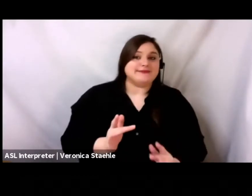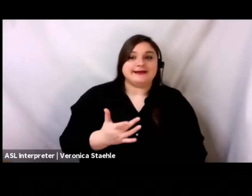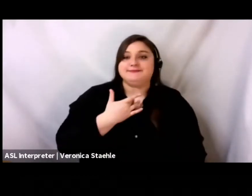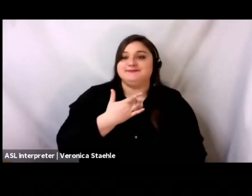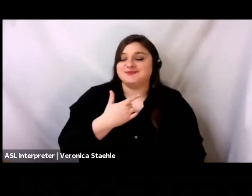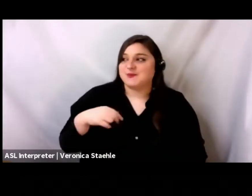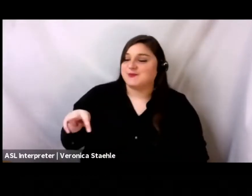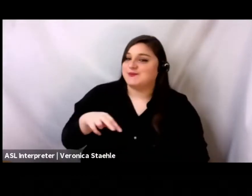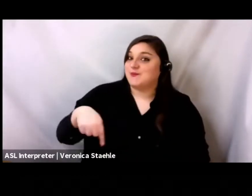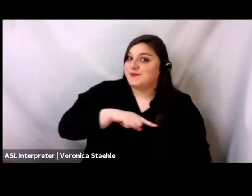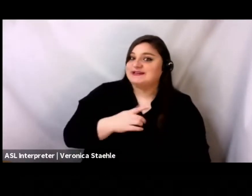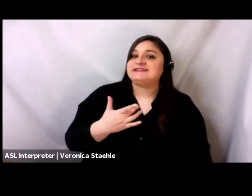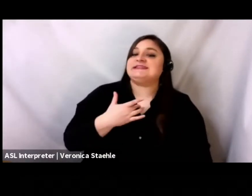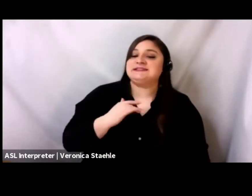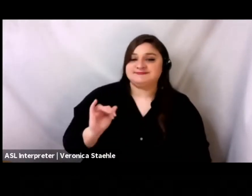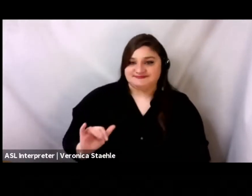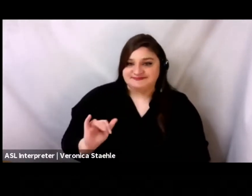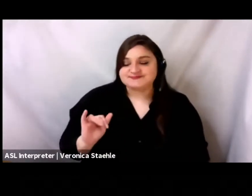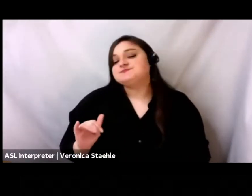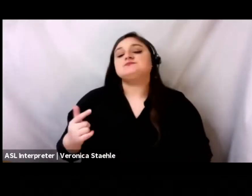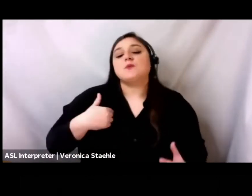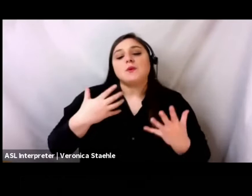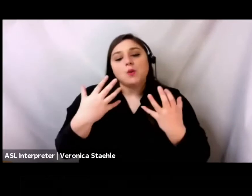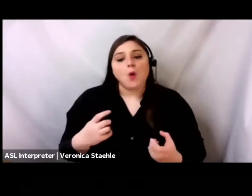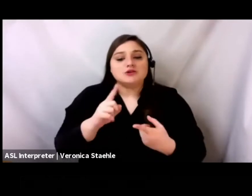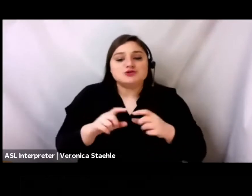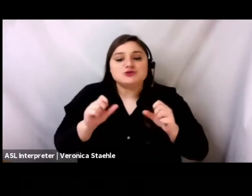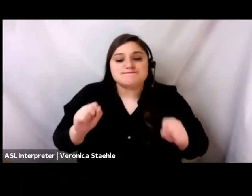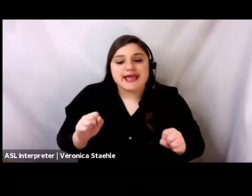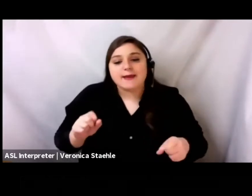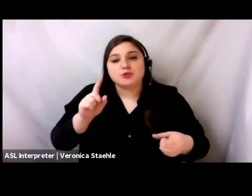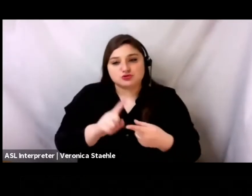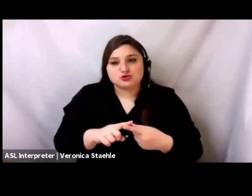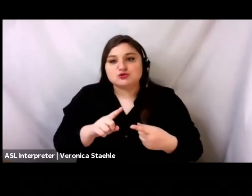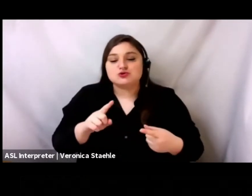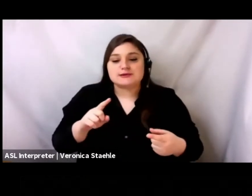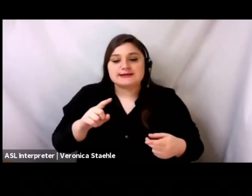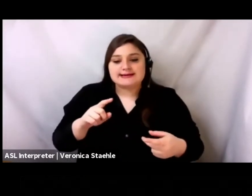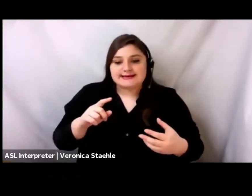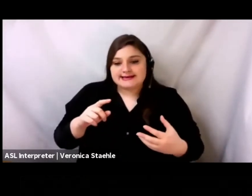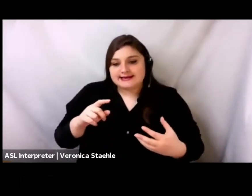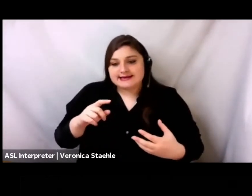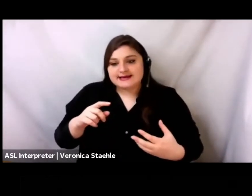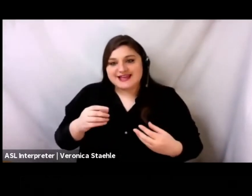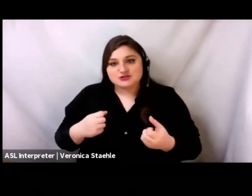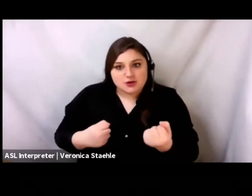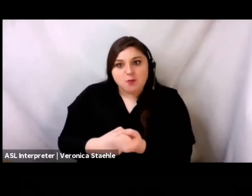funnel as much to the artists and to the students as possible. So pivoting has been a big shock